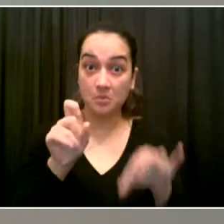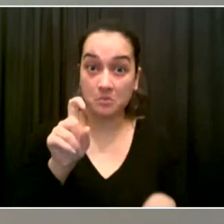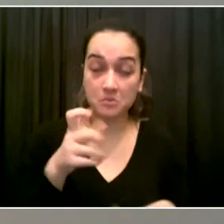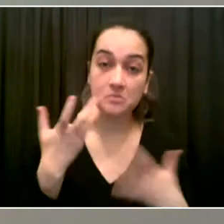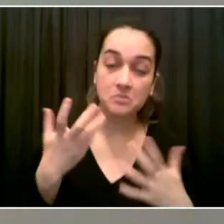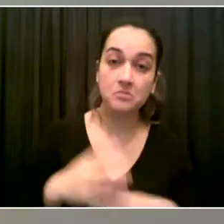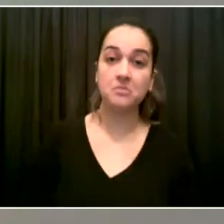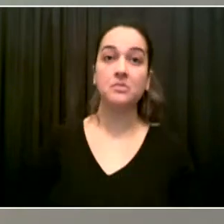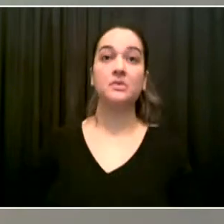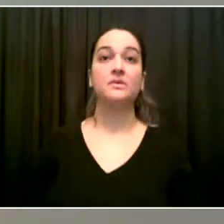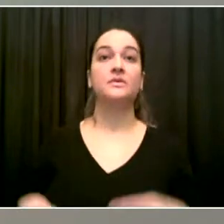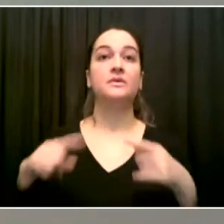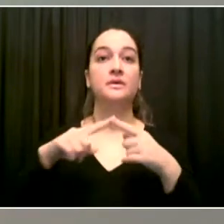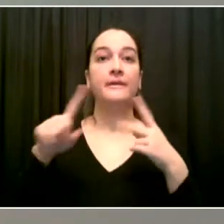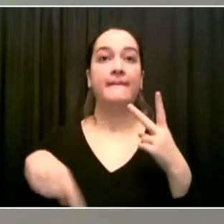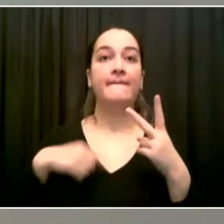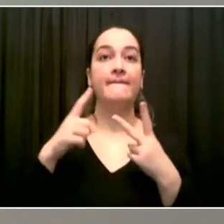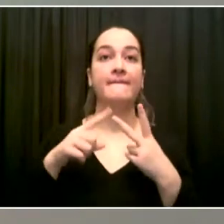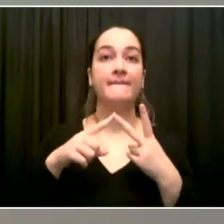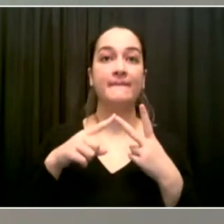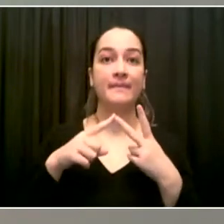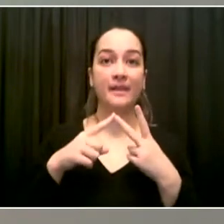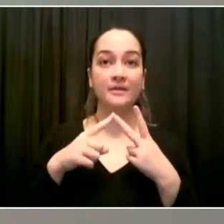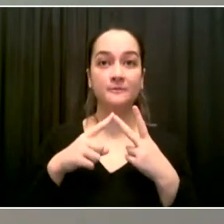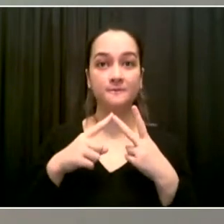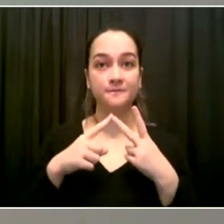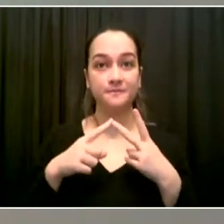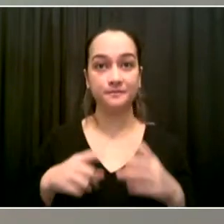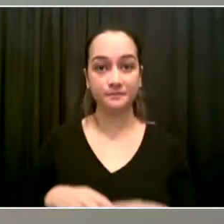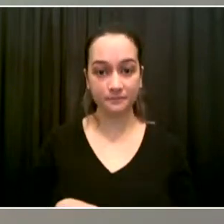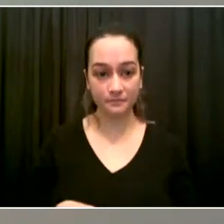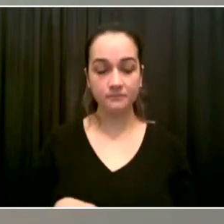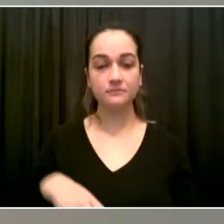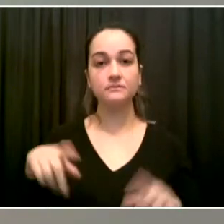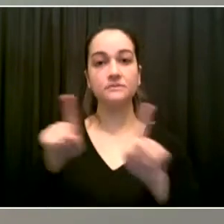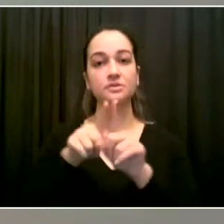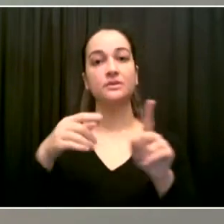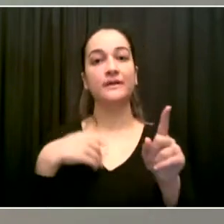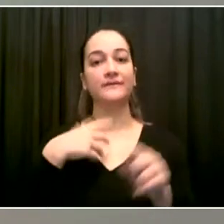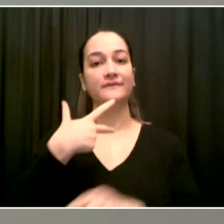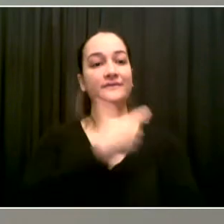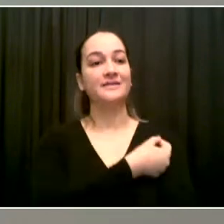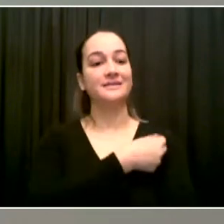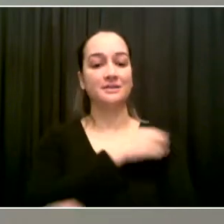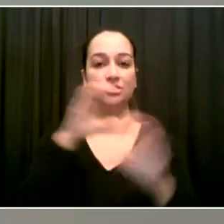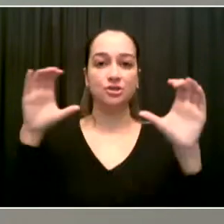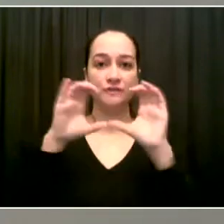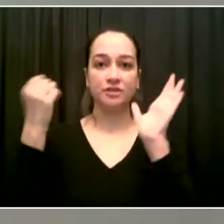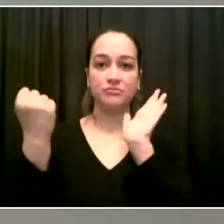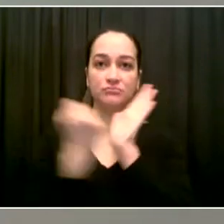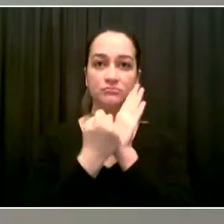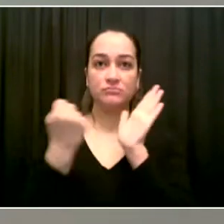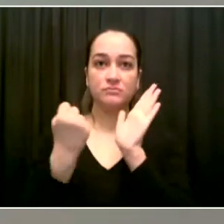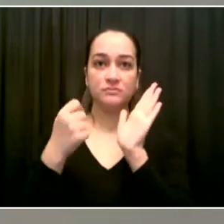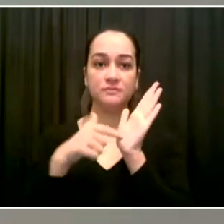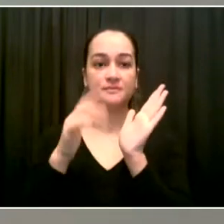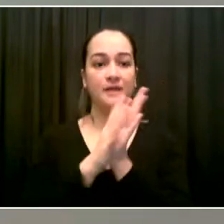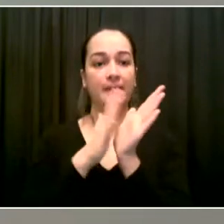STATUS TO USE DIGITAL TECHNOLOGY RATHER THAN PAPER RECORDS. . THE SECOND IS,